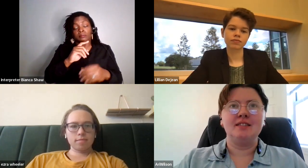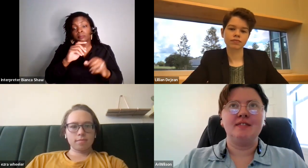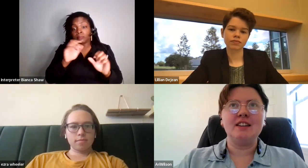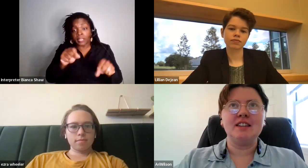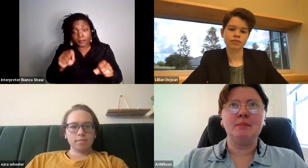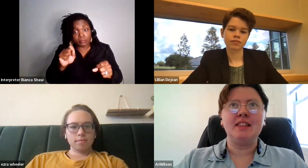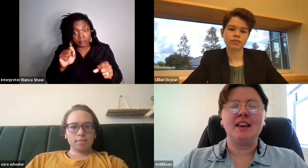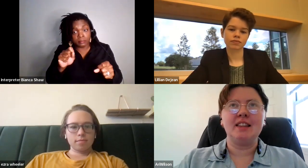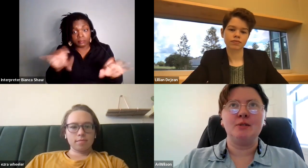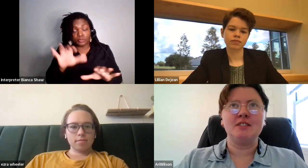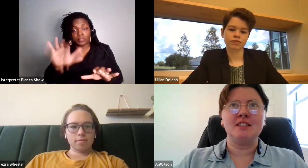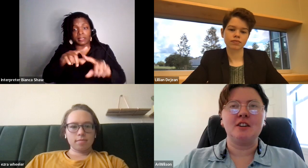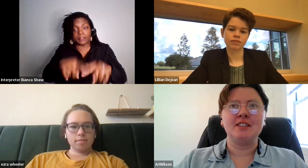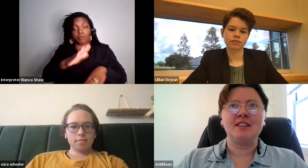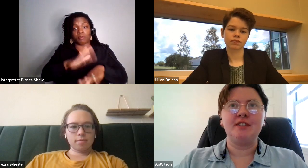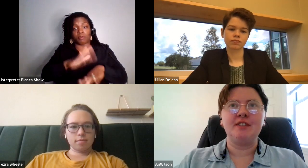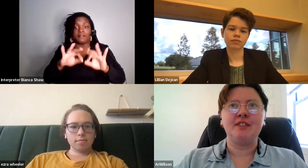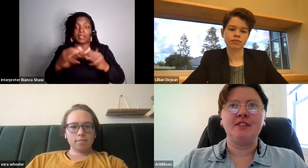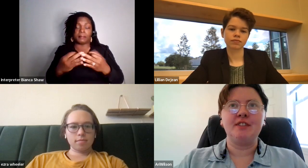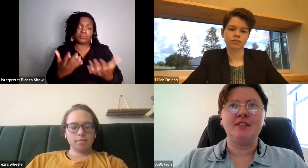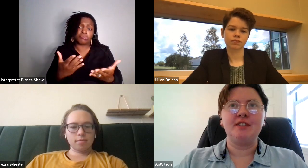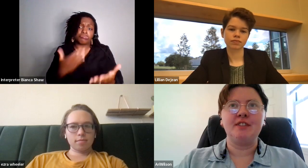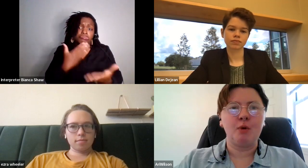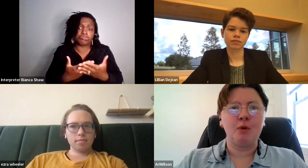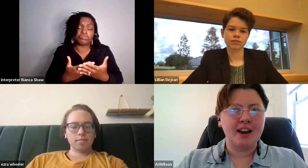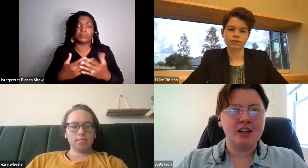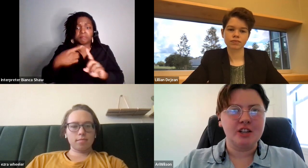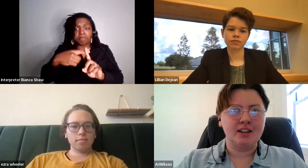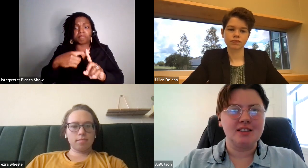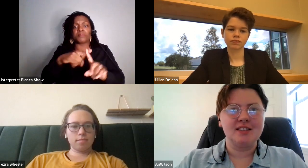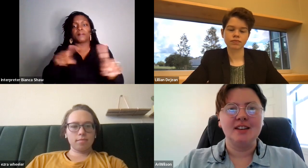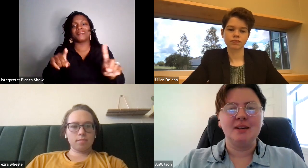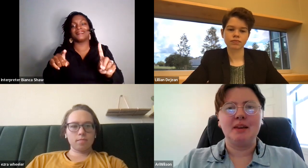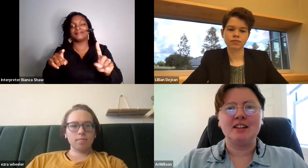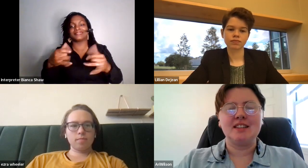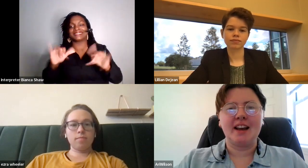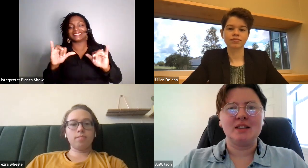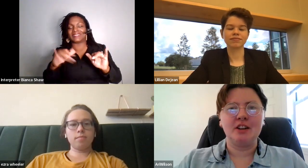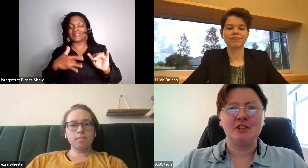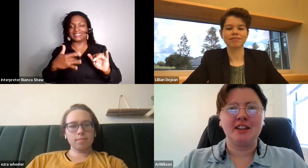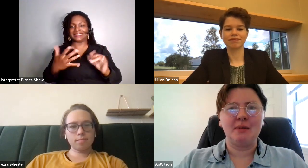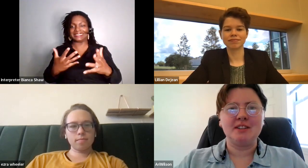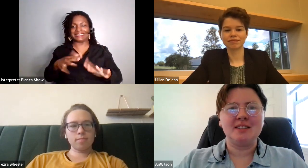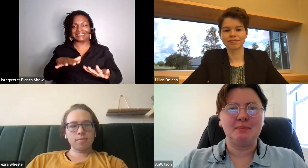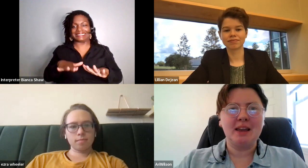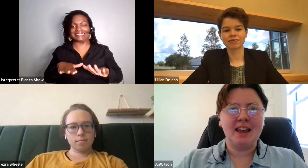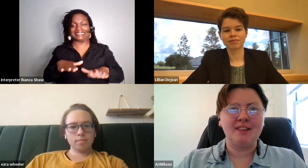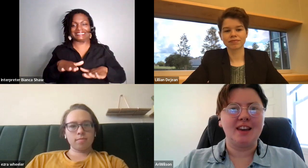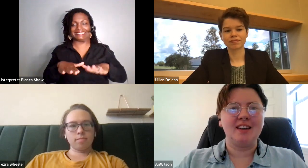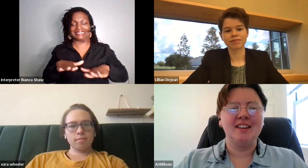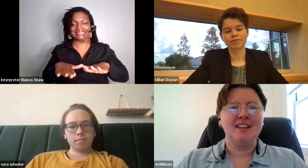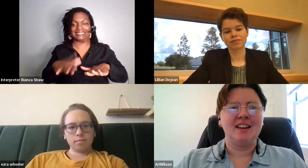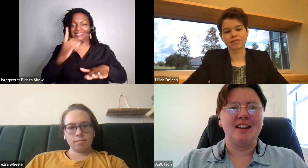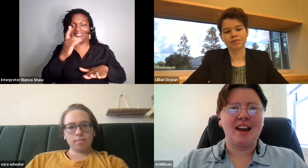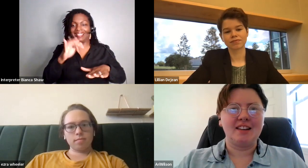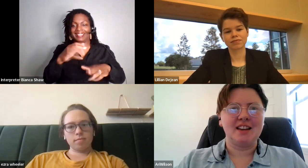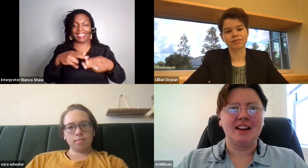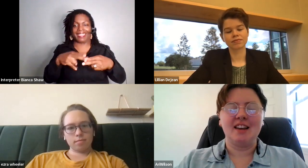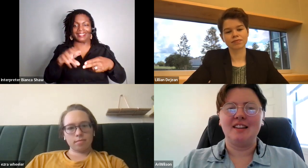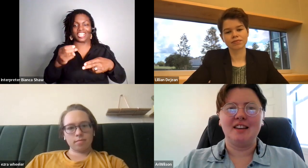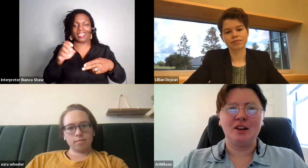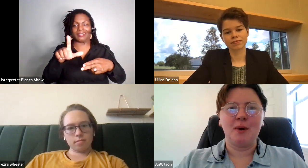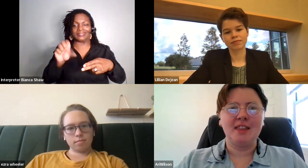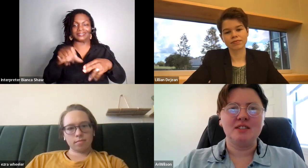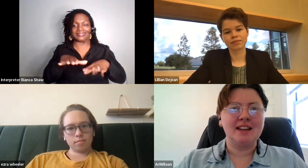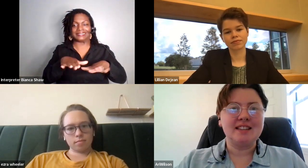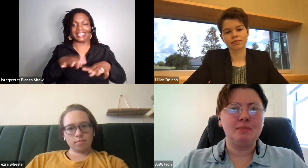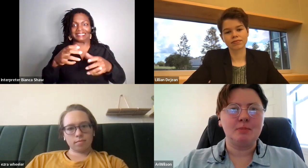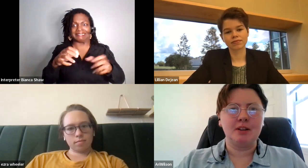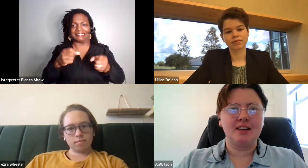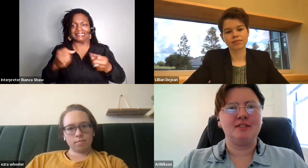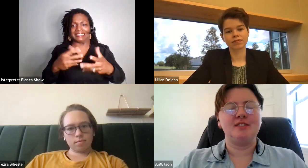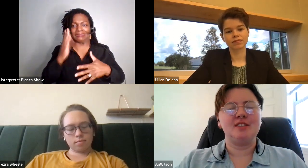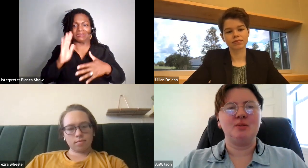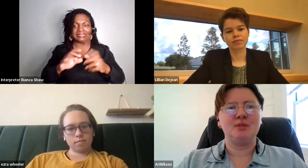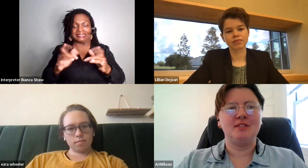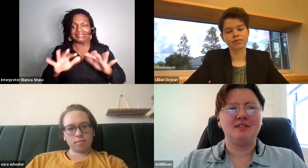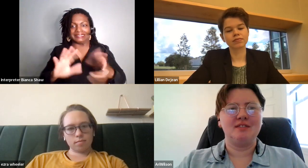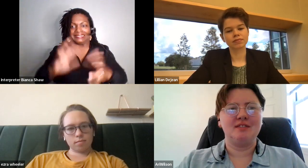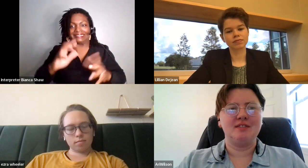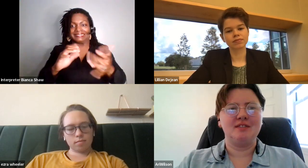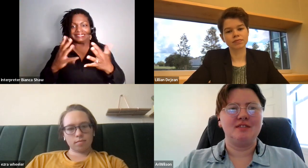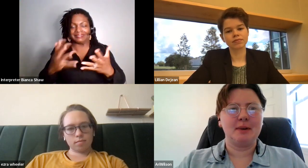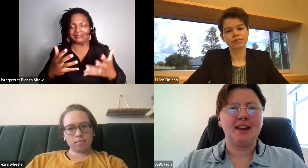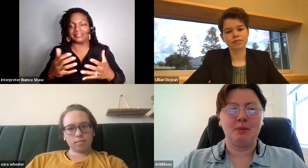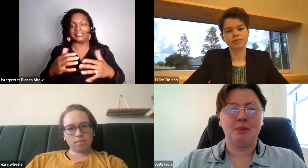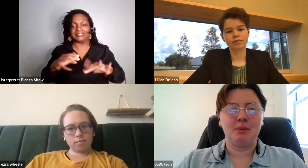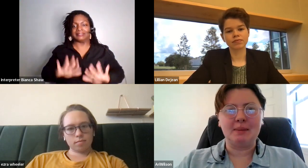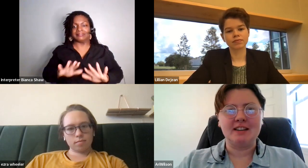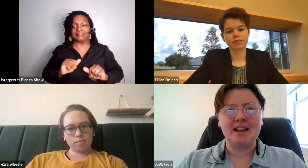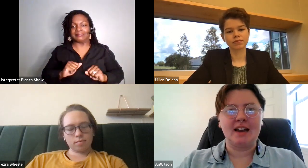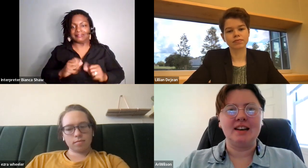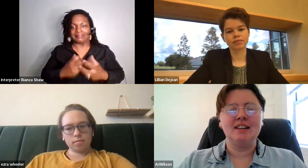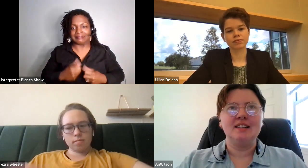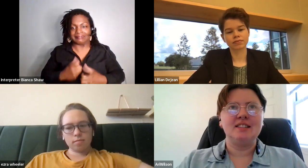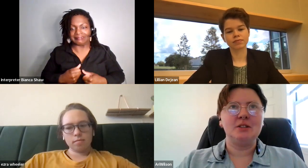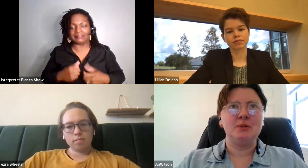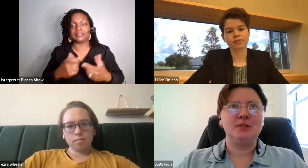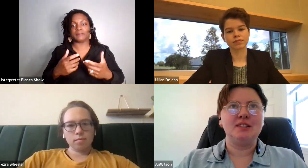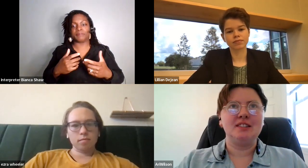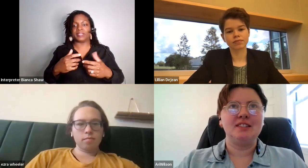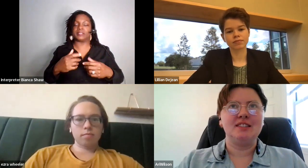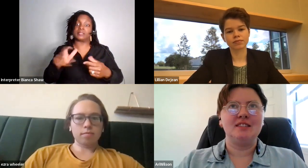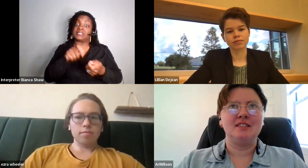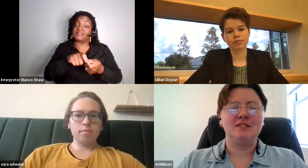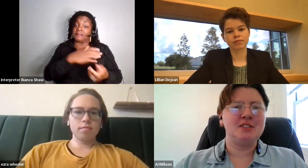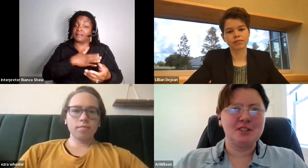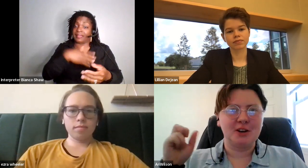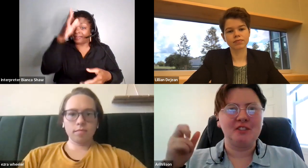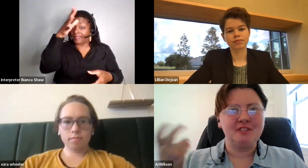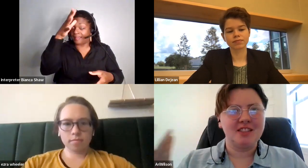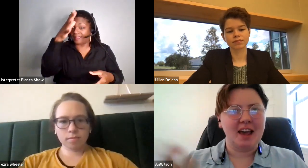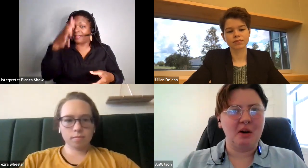But it did mean that there was this constant feeling of kind of walking on egg shells, because I had to make sure that I was behaving and acting in a way that was acceptable enough to my particularly my dad to deserve the